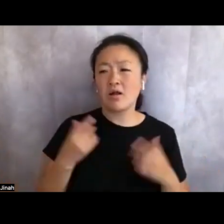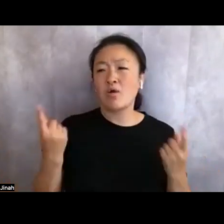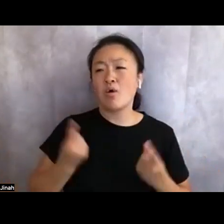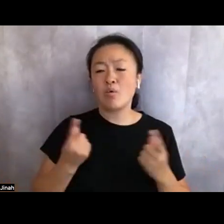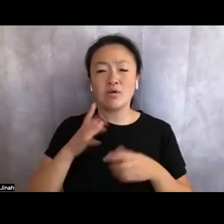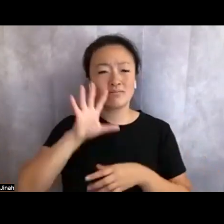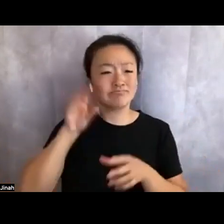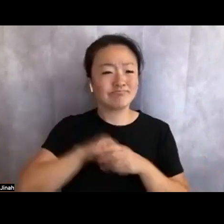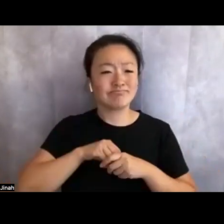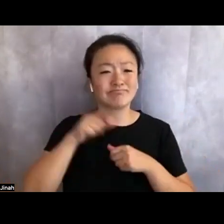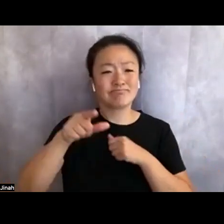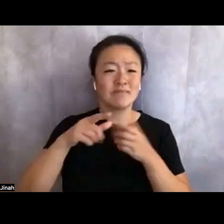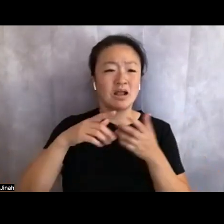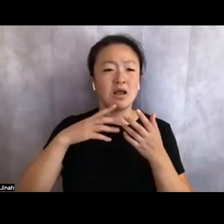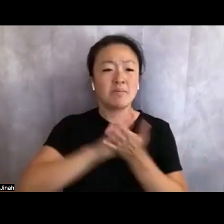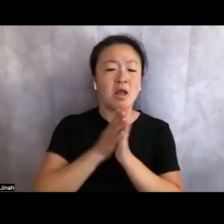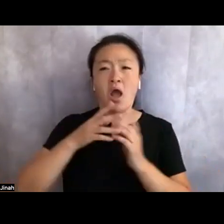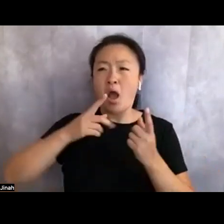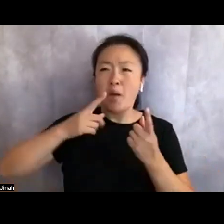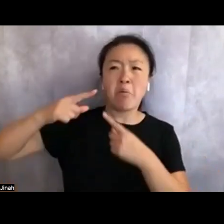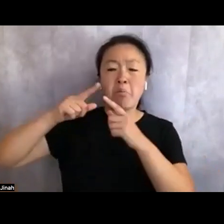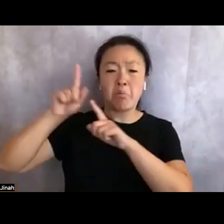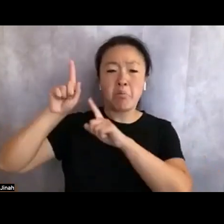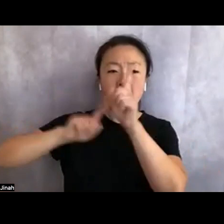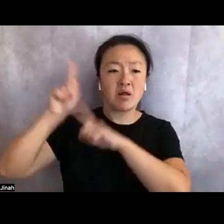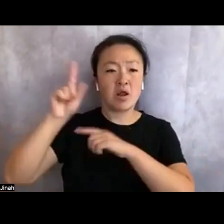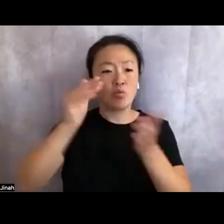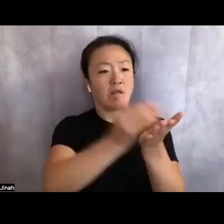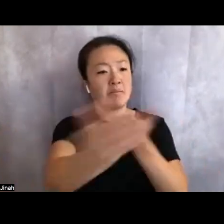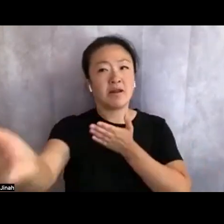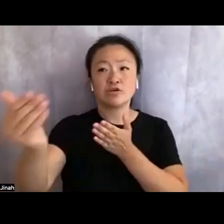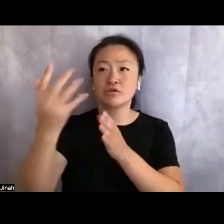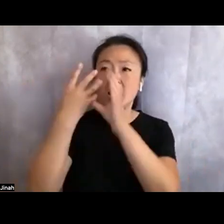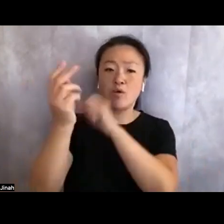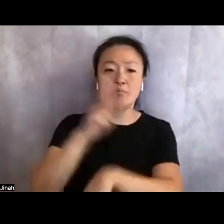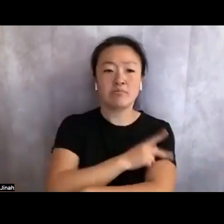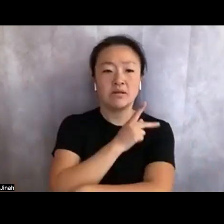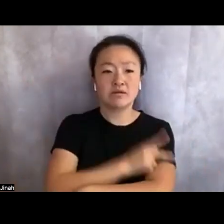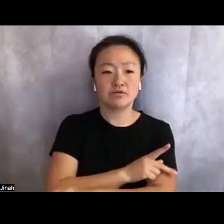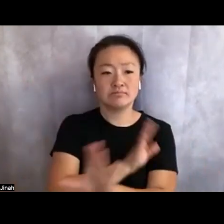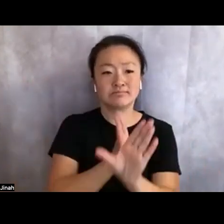upturned comets. When banished in outpatient psych wards, family reunions, a junior high history